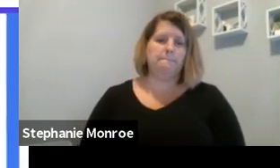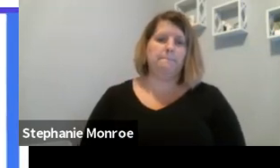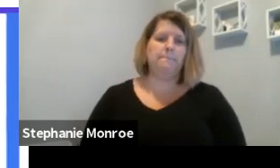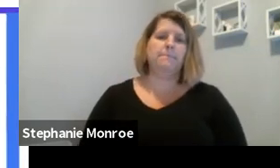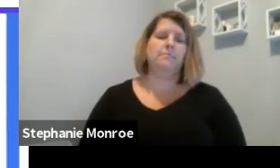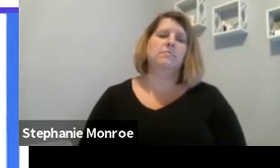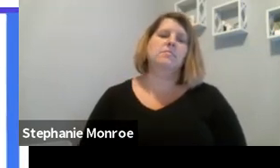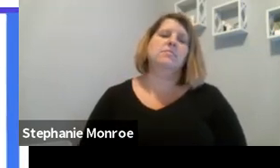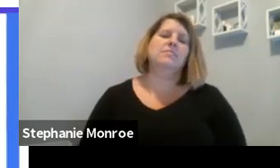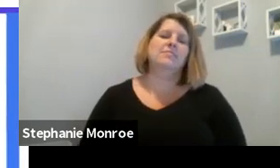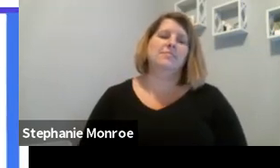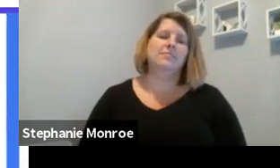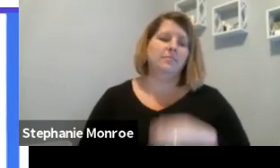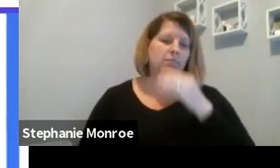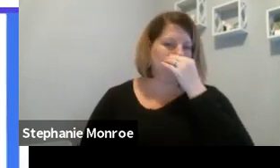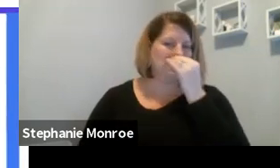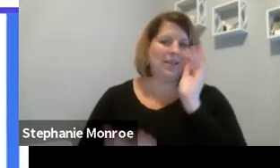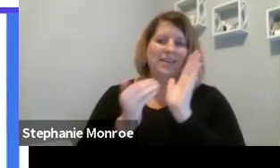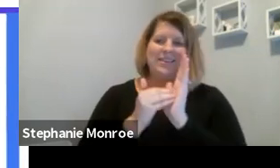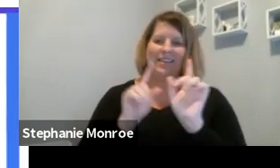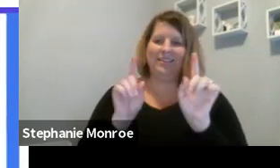Here we go again, testing your knowledge.